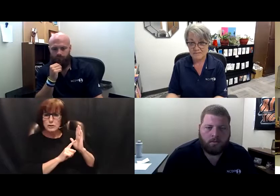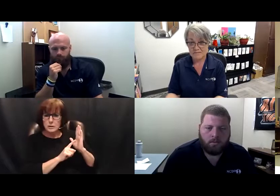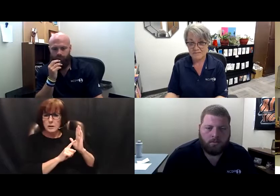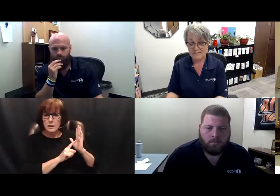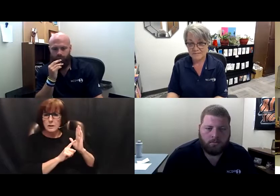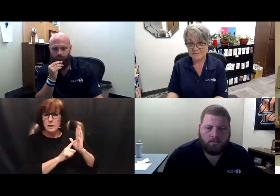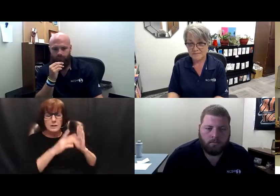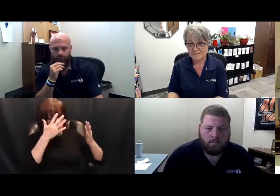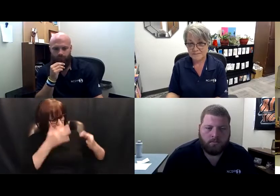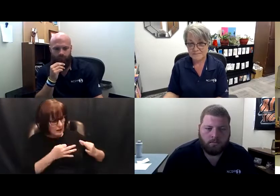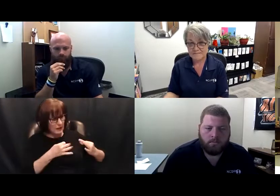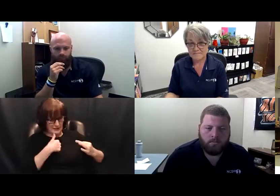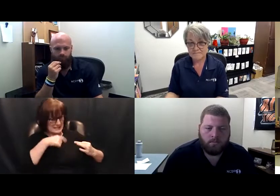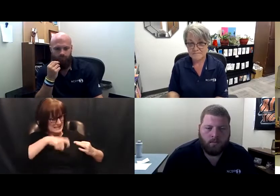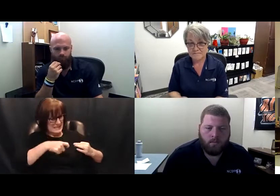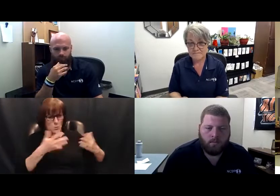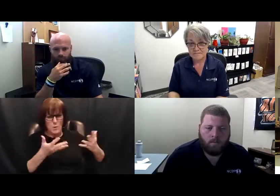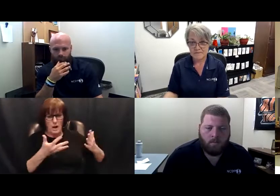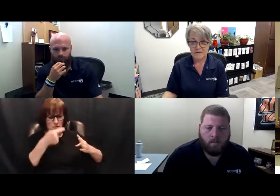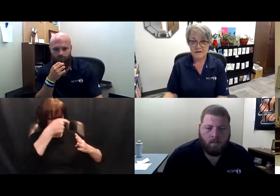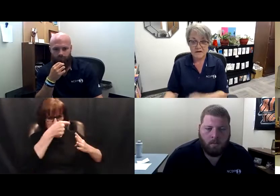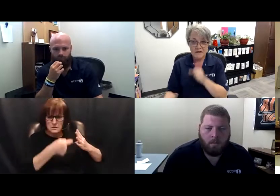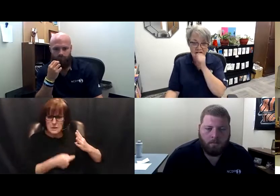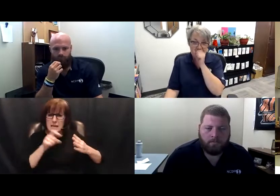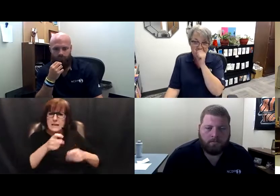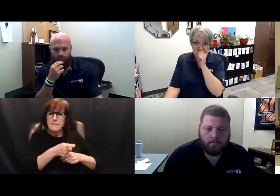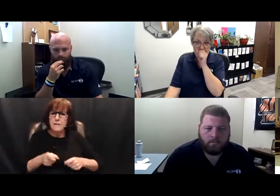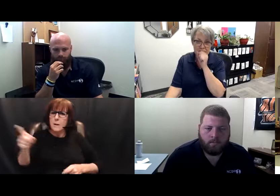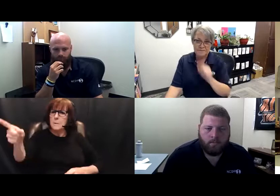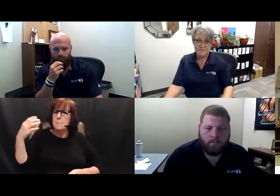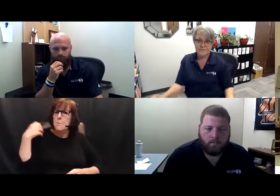decide what you need, what do you need from your employer as far as technology